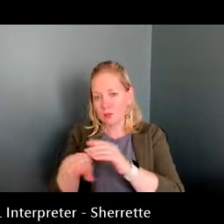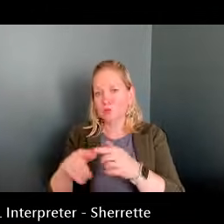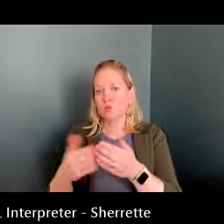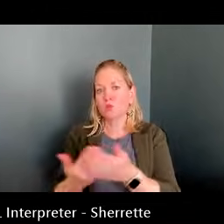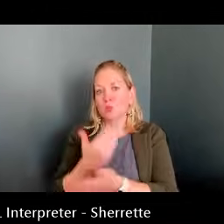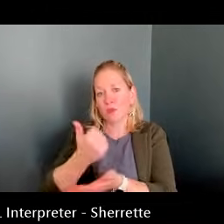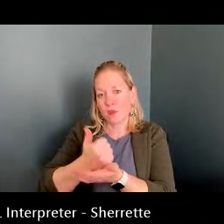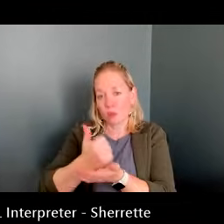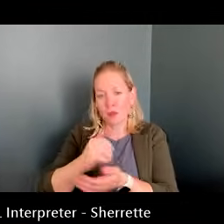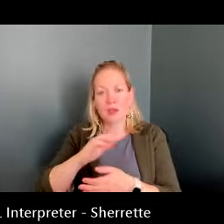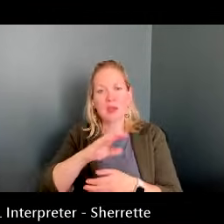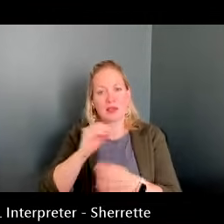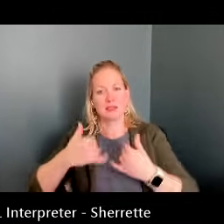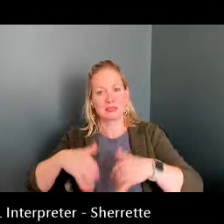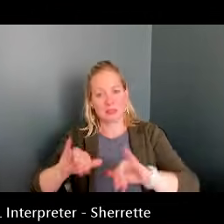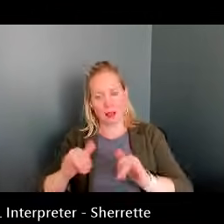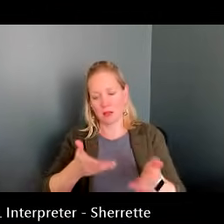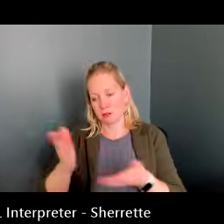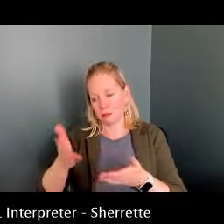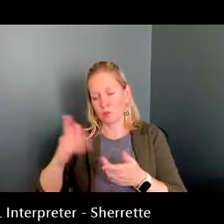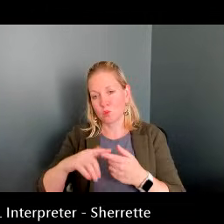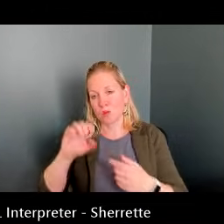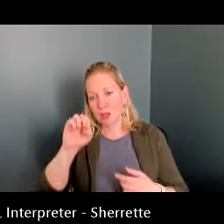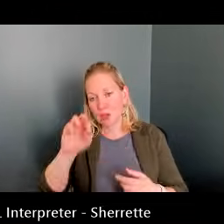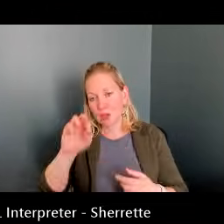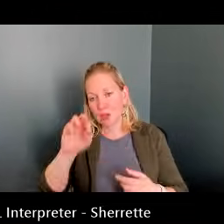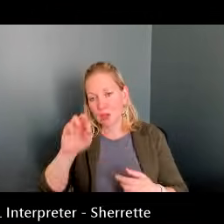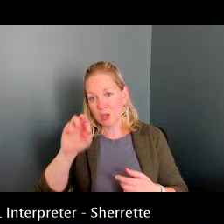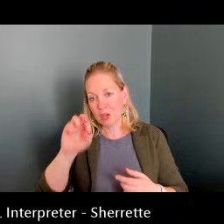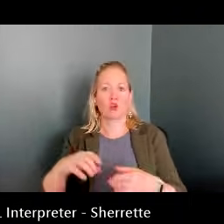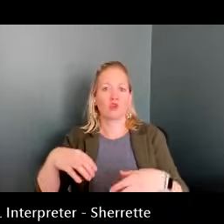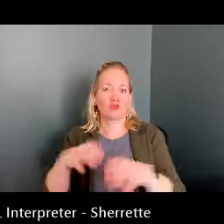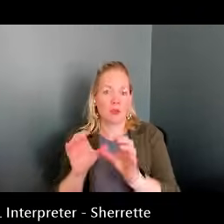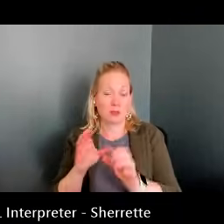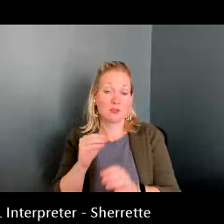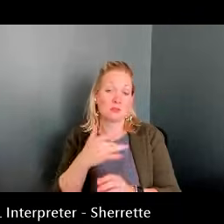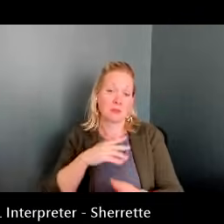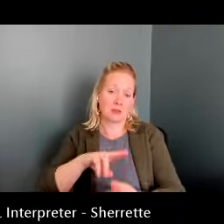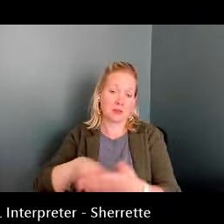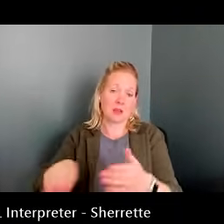and are still seen in our emergency rooms in crisis, often labeled as drug seeking,